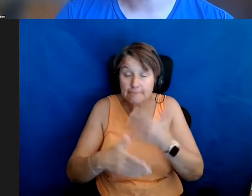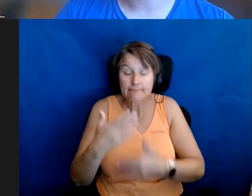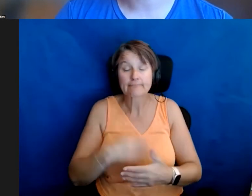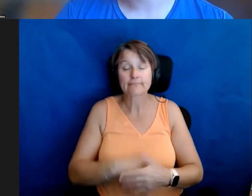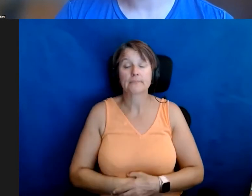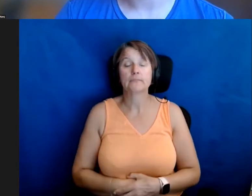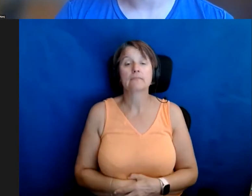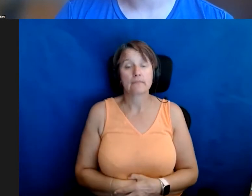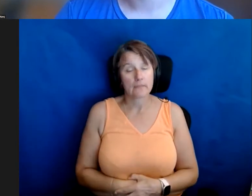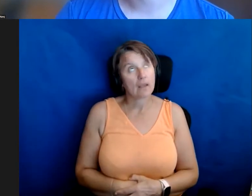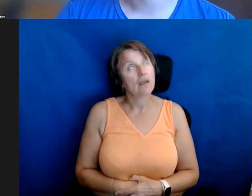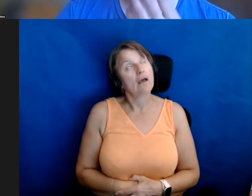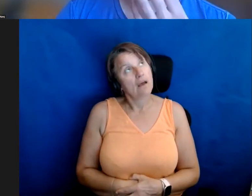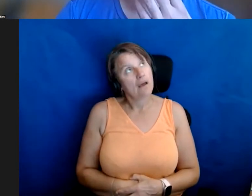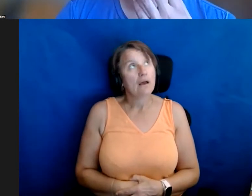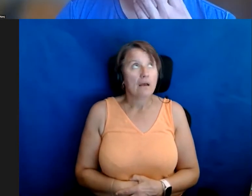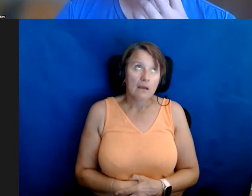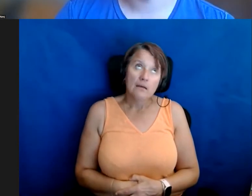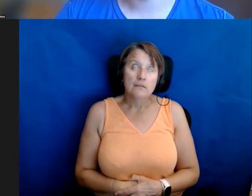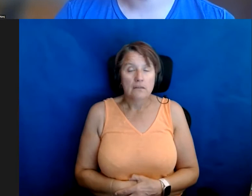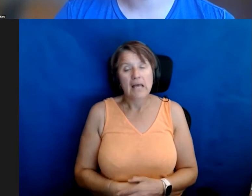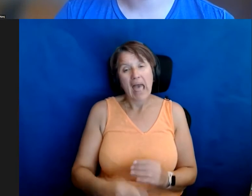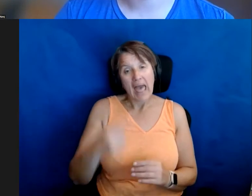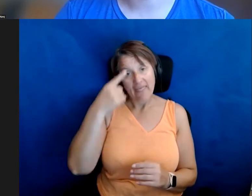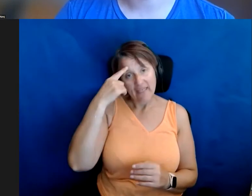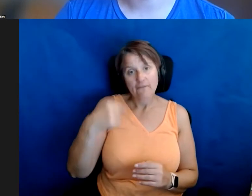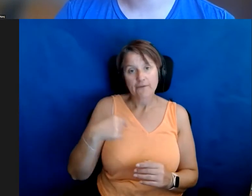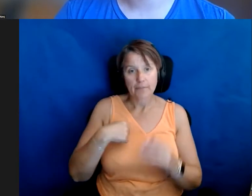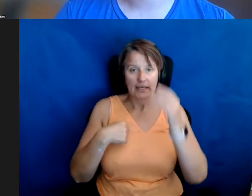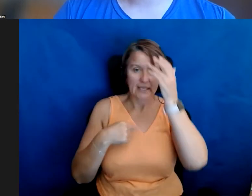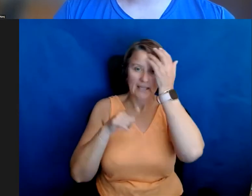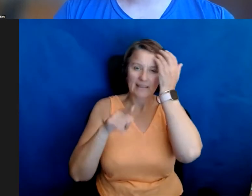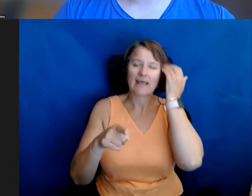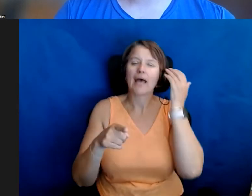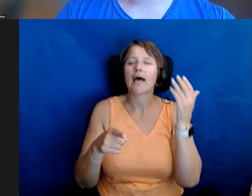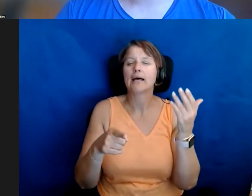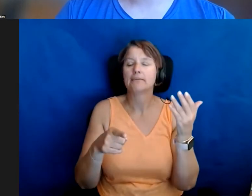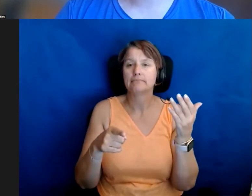I think for me, it's about creating this idea of scale scares me a little, but I,